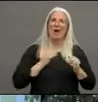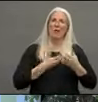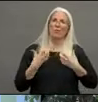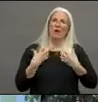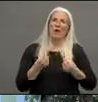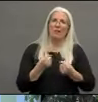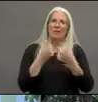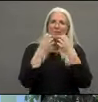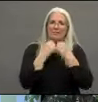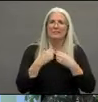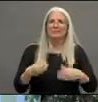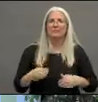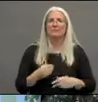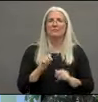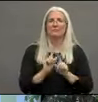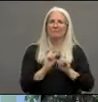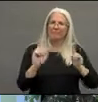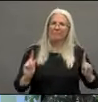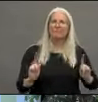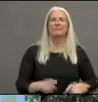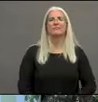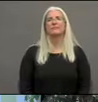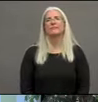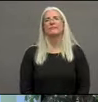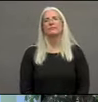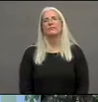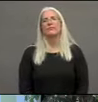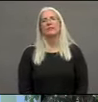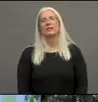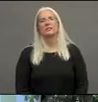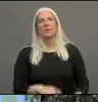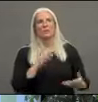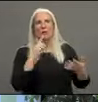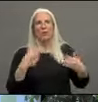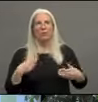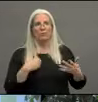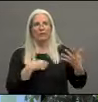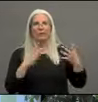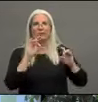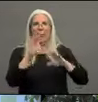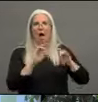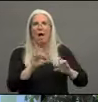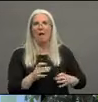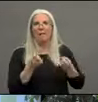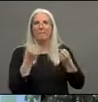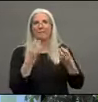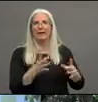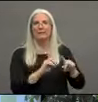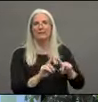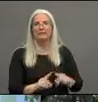So we covered a lot of questions here today. I'm sure people still have plenty of other questions. Any closing thoughts?